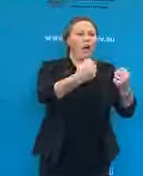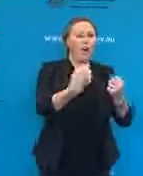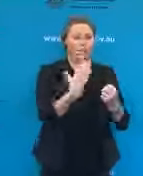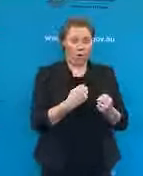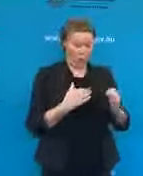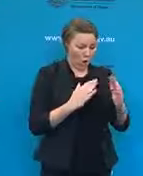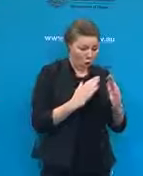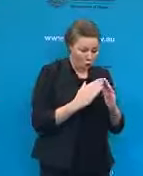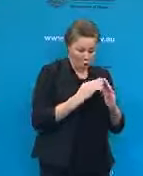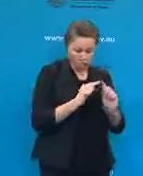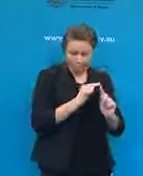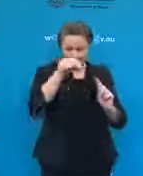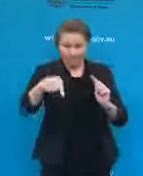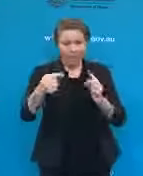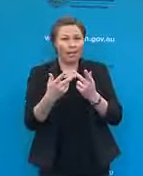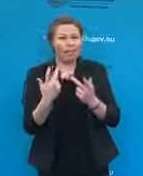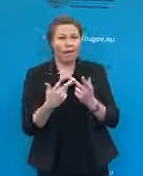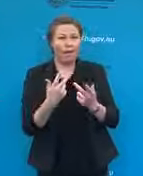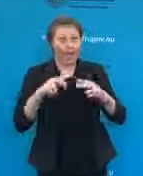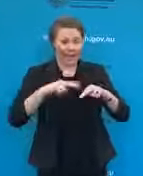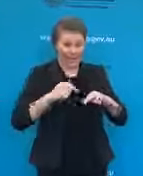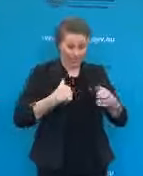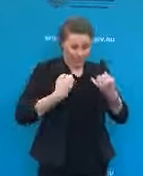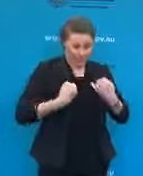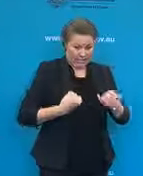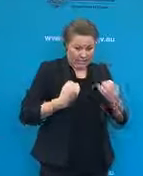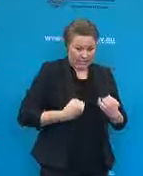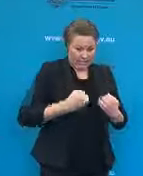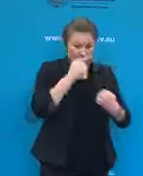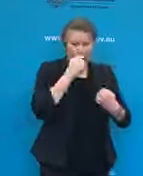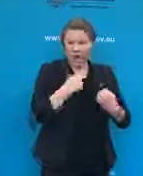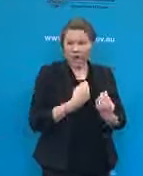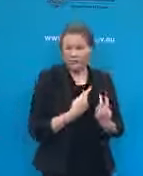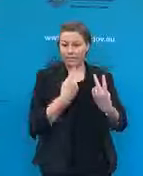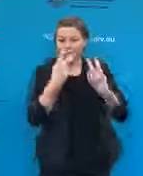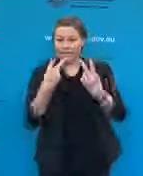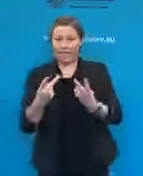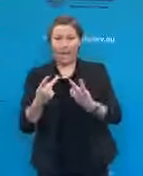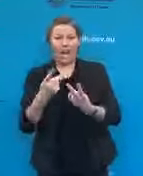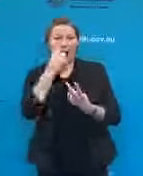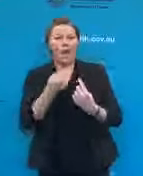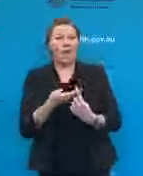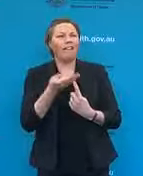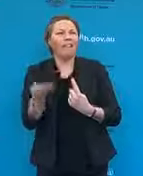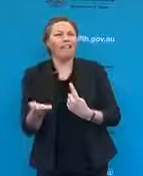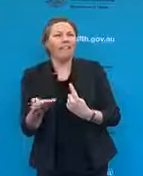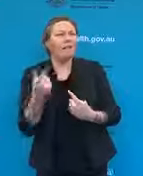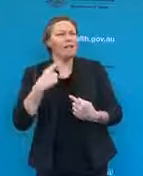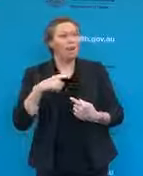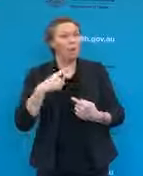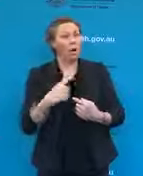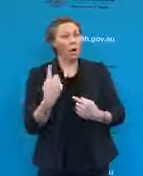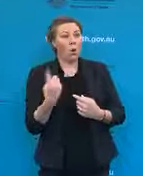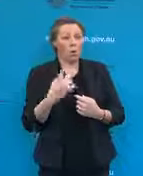place where you might, if you were infected, you might see the virus. So that's why the recommendation has been made that people in those hotspots in